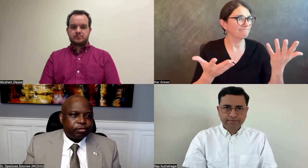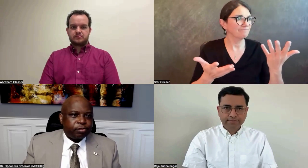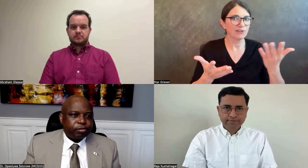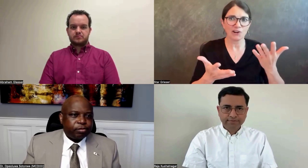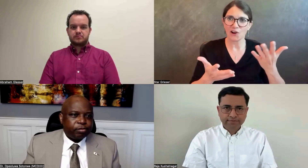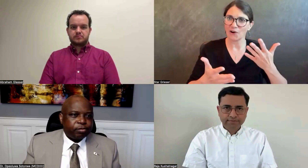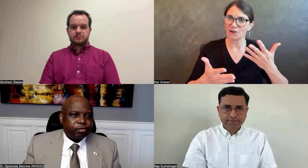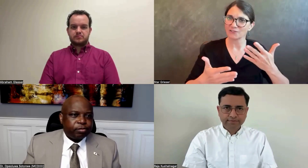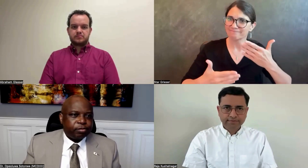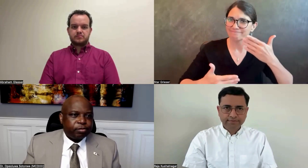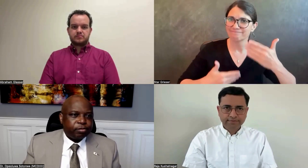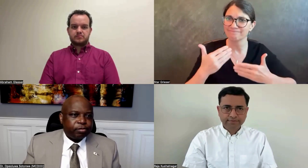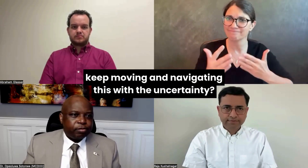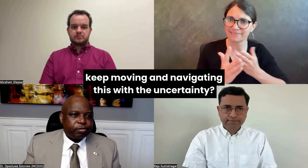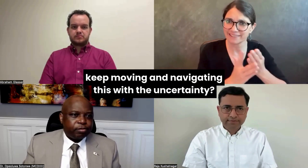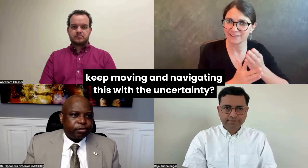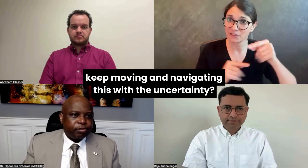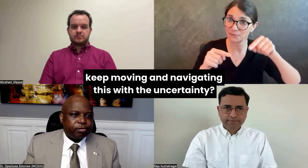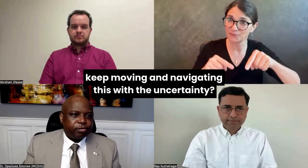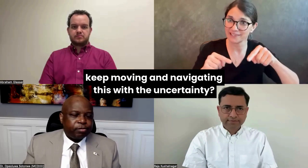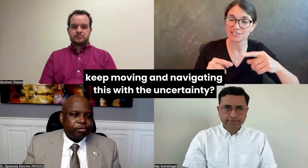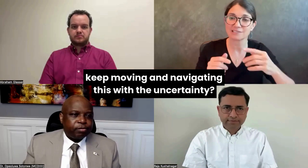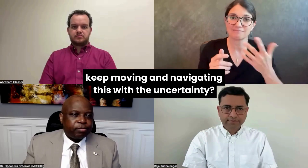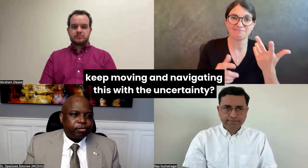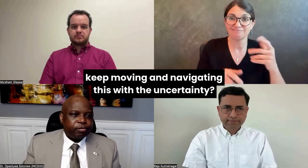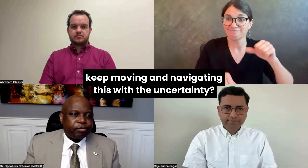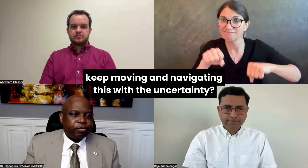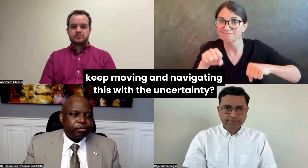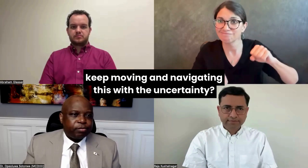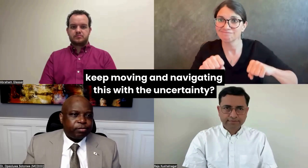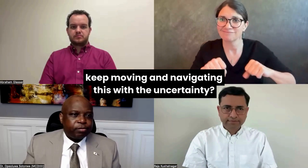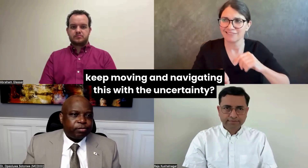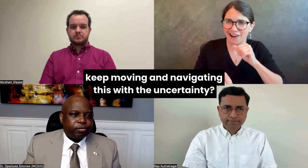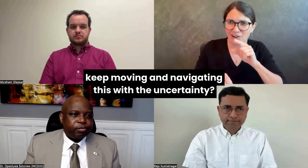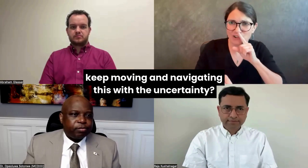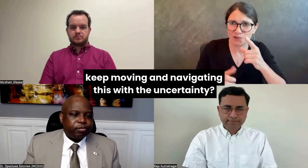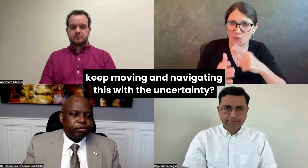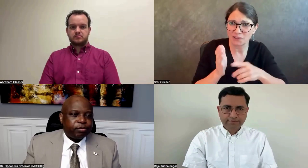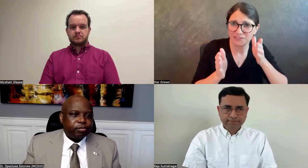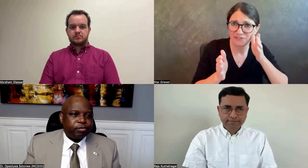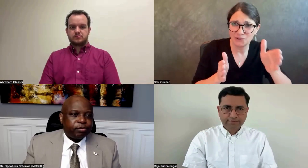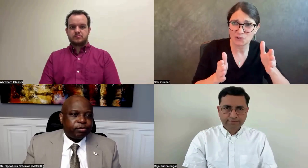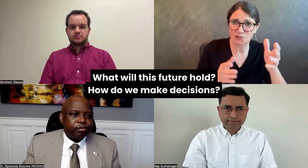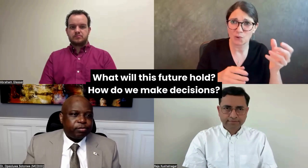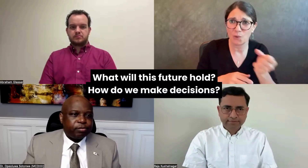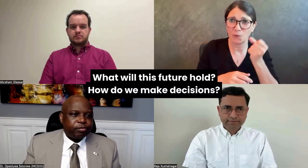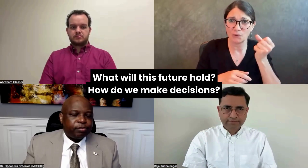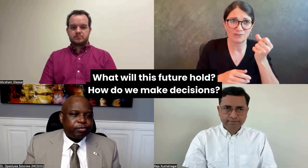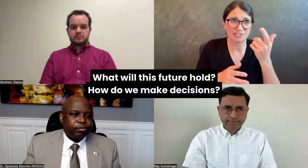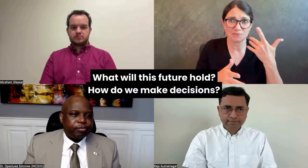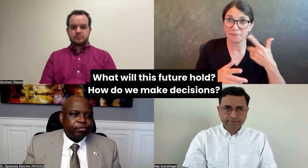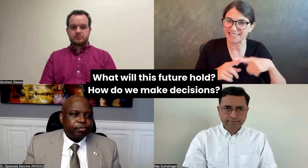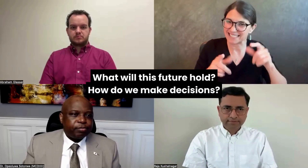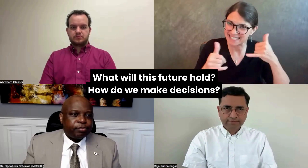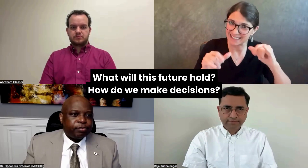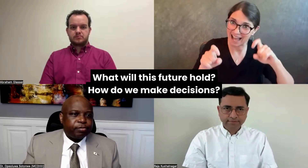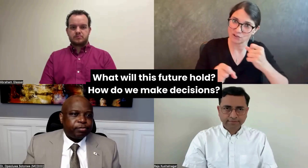keep moving and navigating this with the uncertainty? What will this future hold? How do we make decisions?